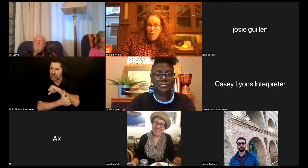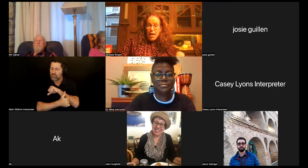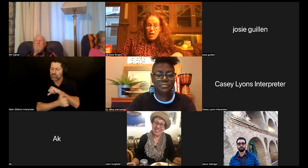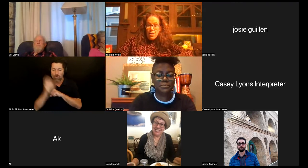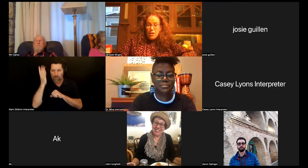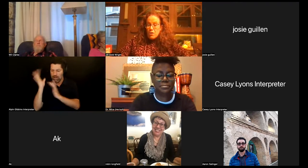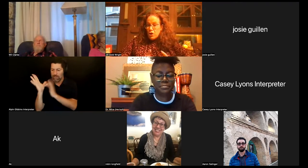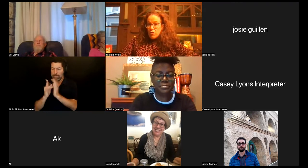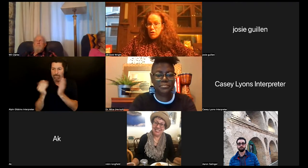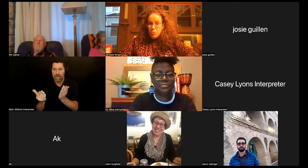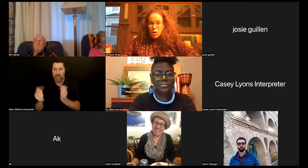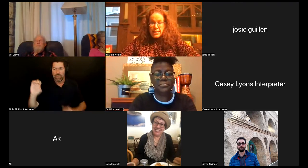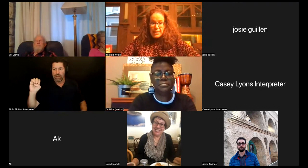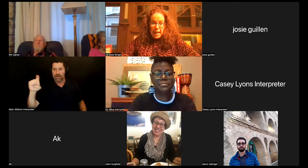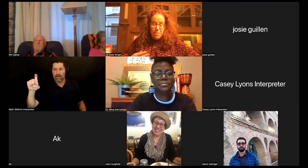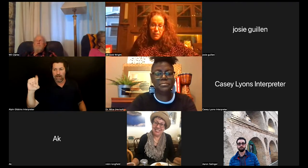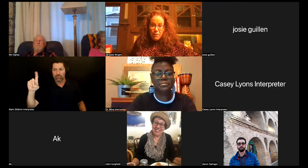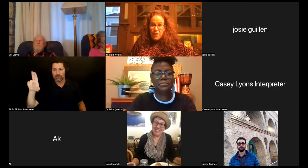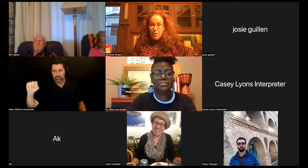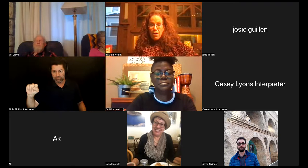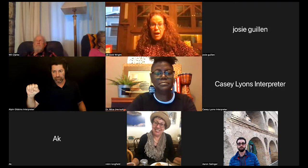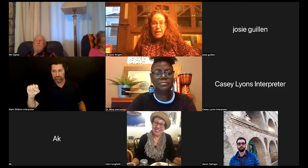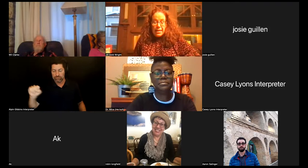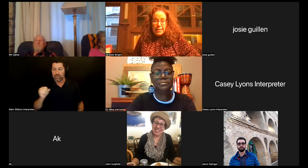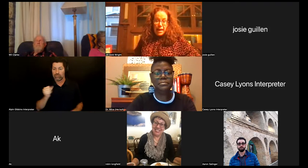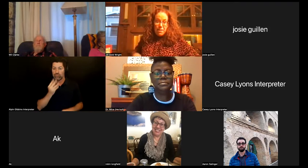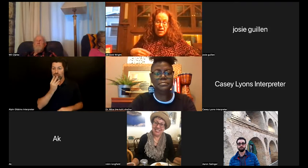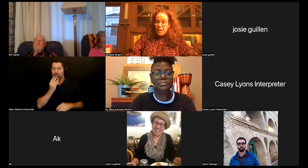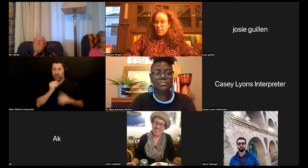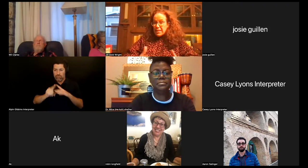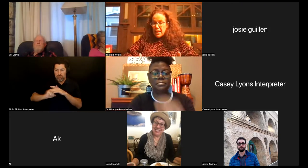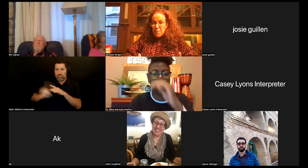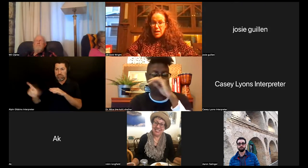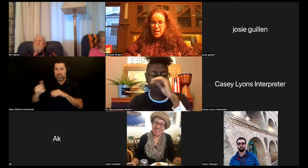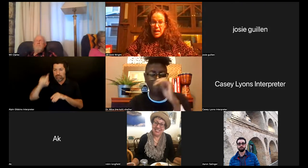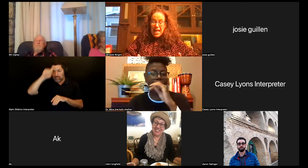that when the Jews were escaping from 19:21:34 Pharaoh, and escaping their enslavement.